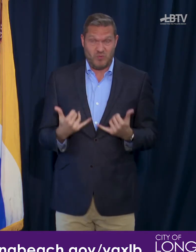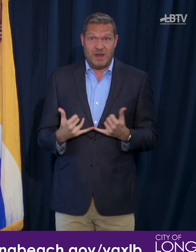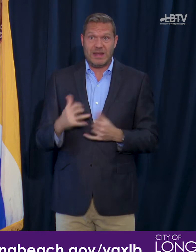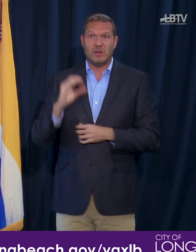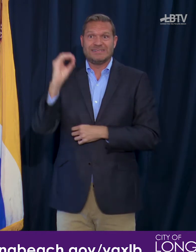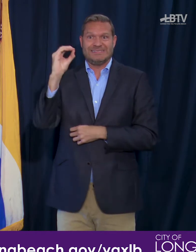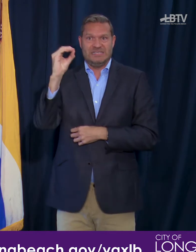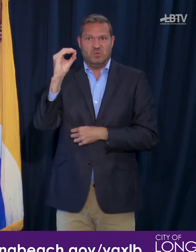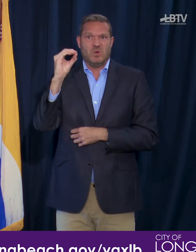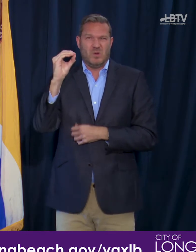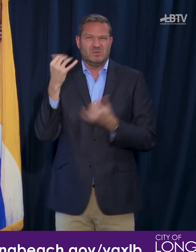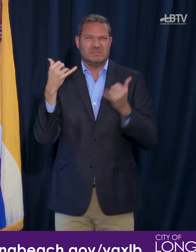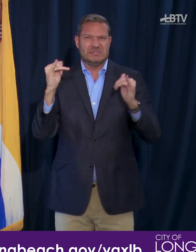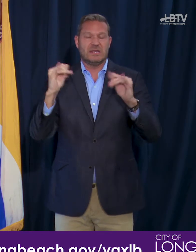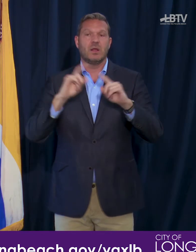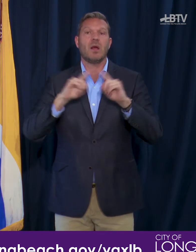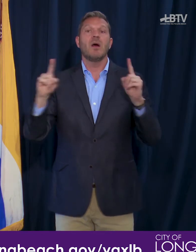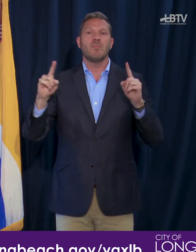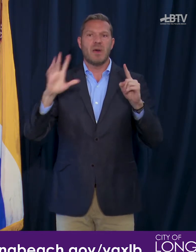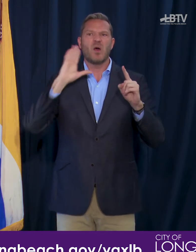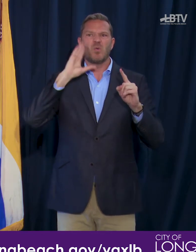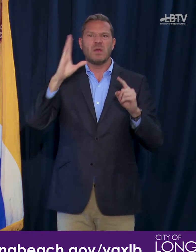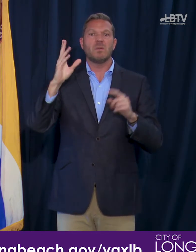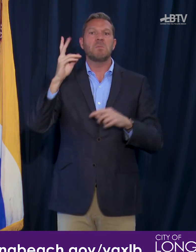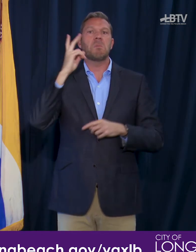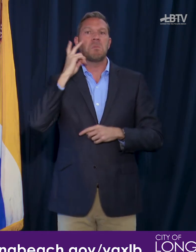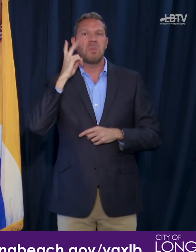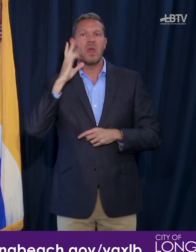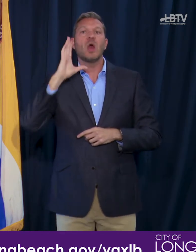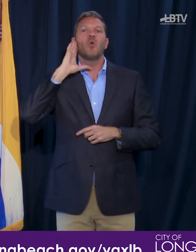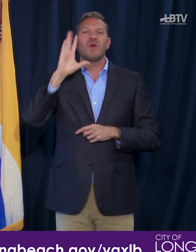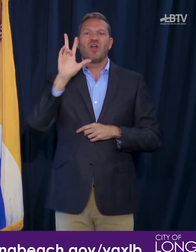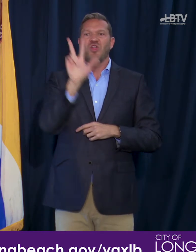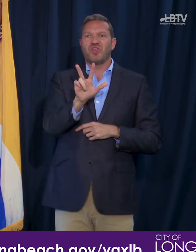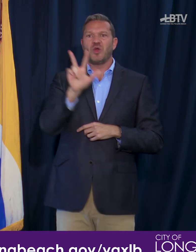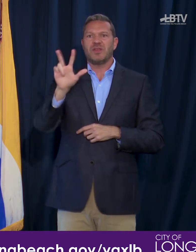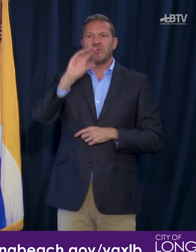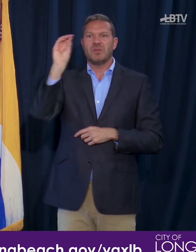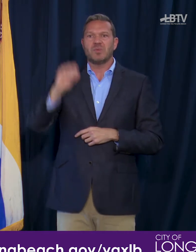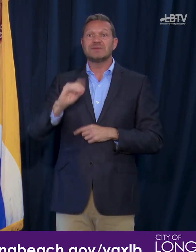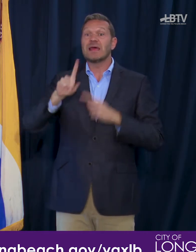regional ICU capacity will rise to about 33 percent by February 21st.